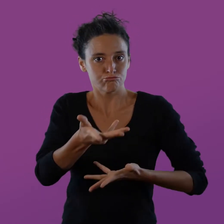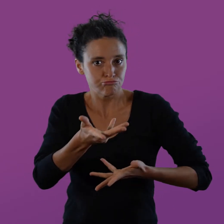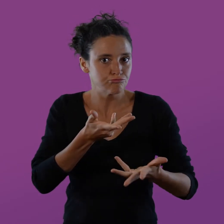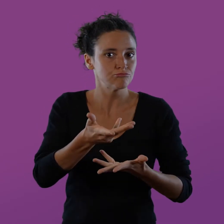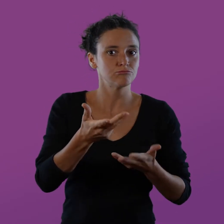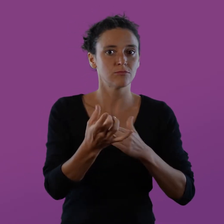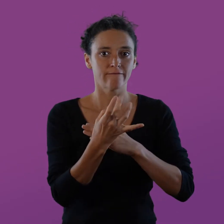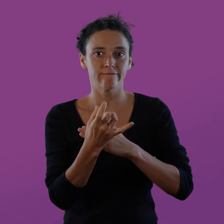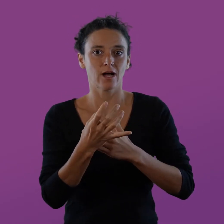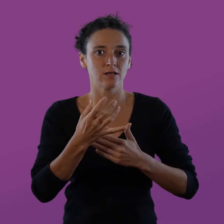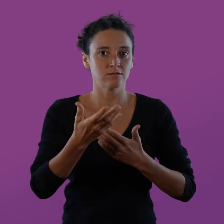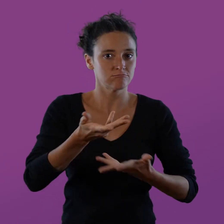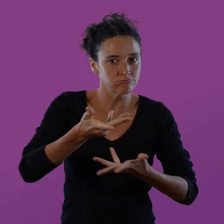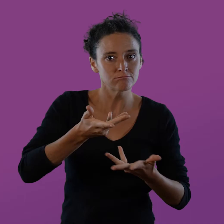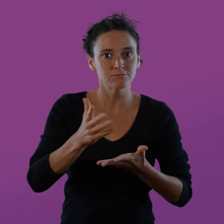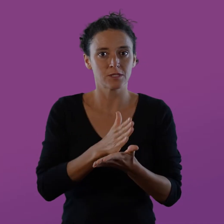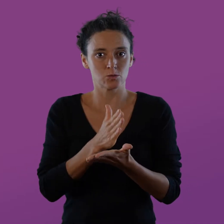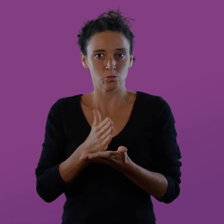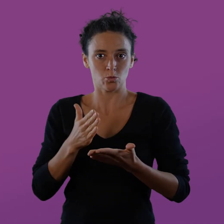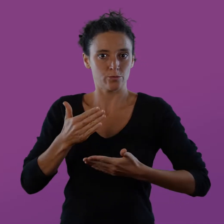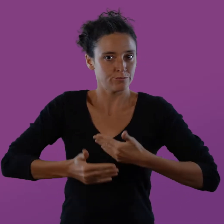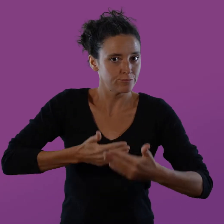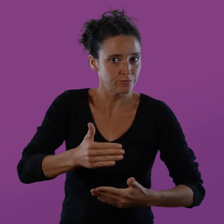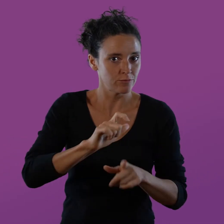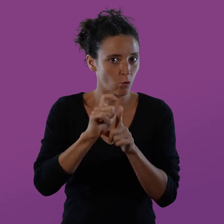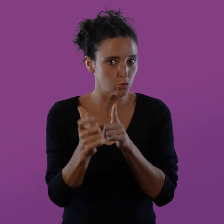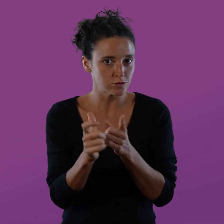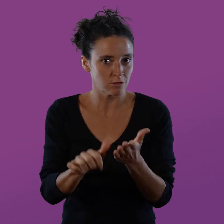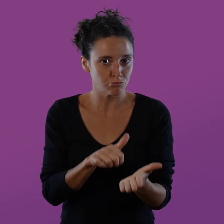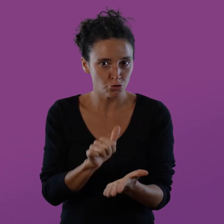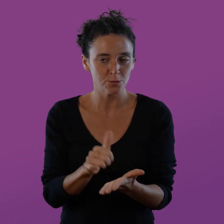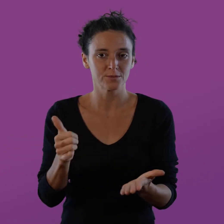First Nations representatives to ensure our processes are culturally appropriate.